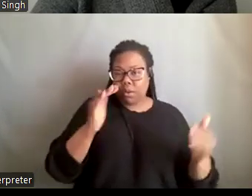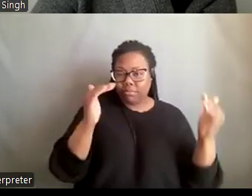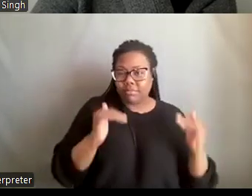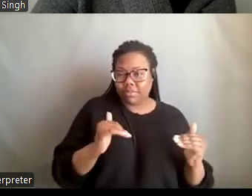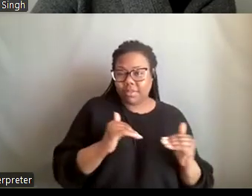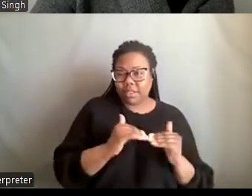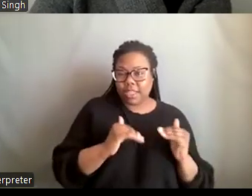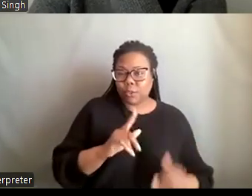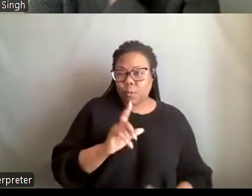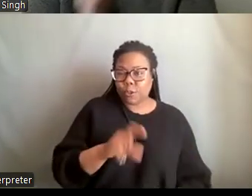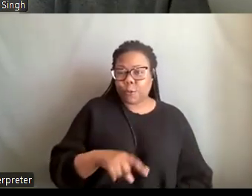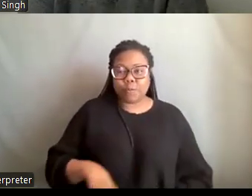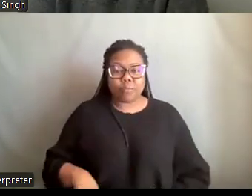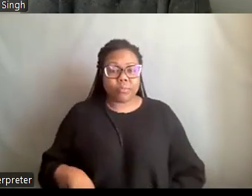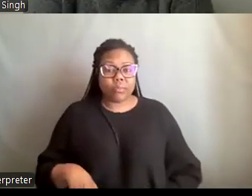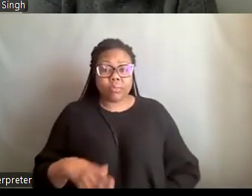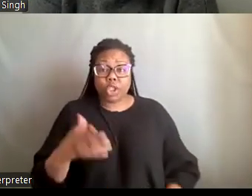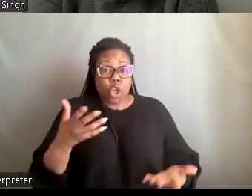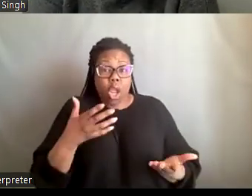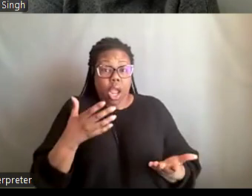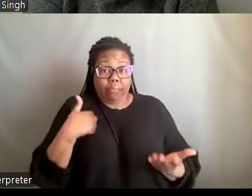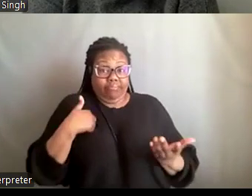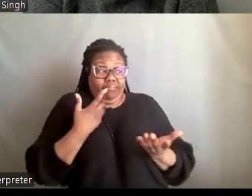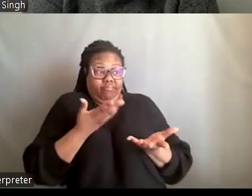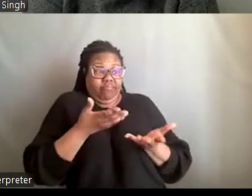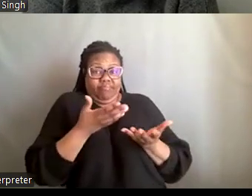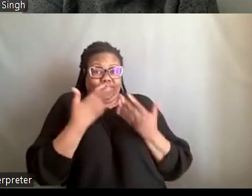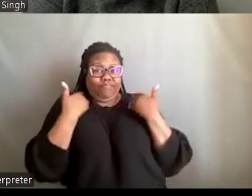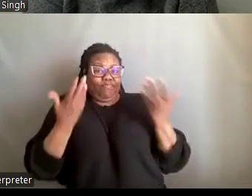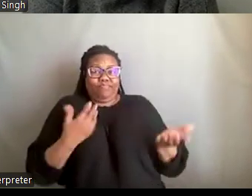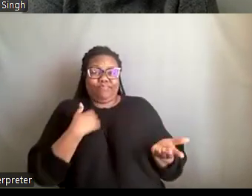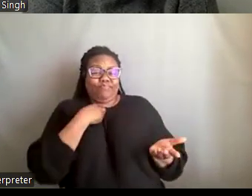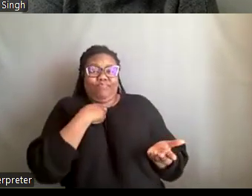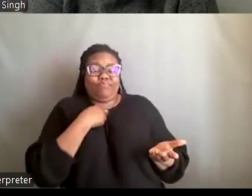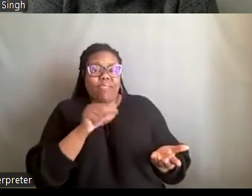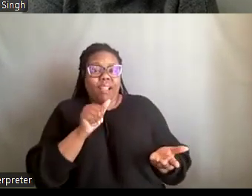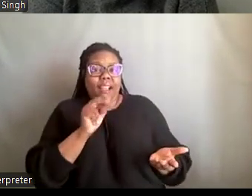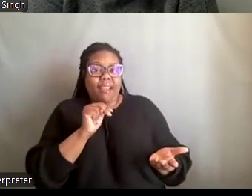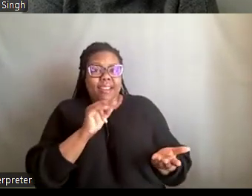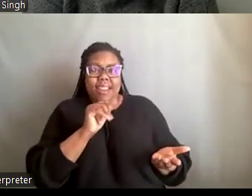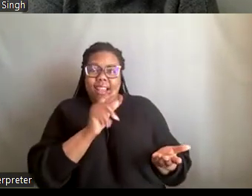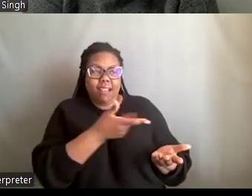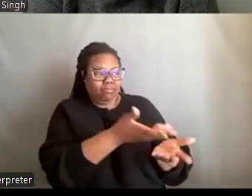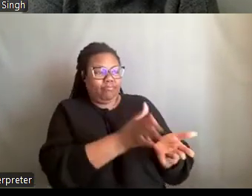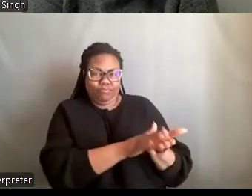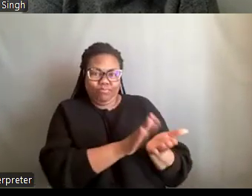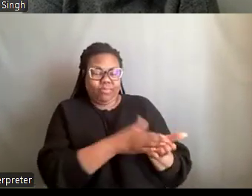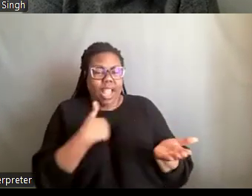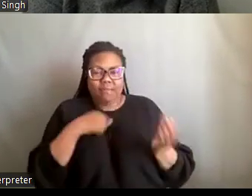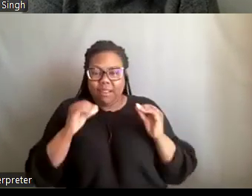want to or we can keep going. » DOM KELLY: I mean, Anita, to me, just dropped the mic, and